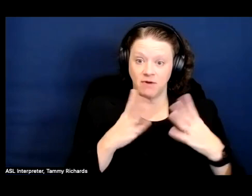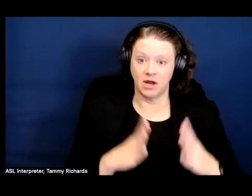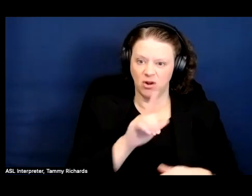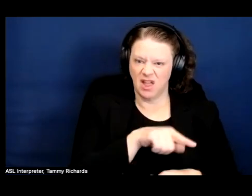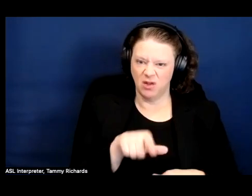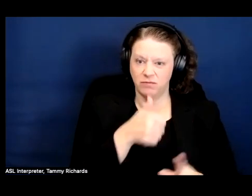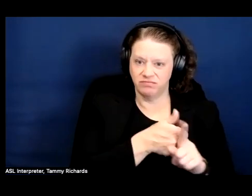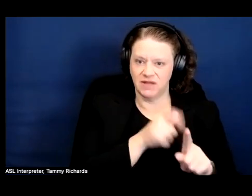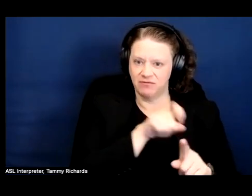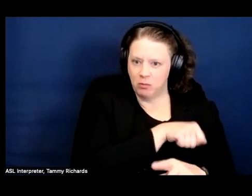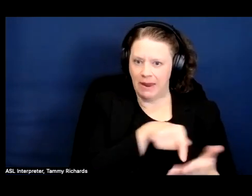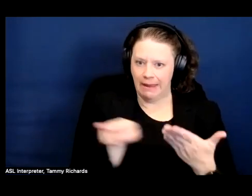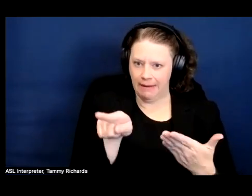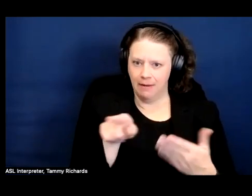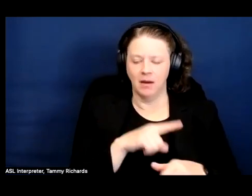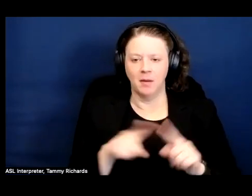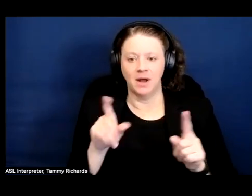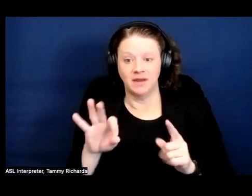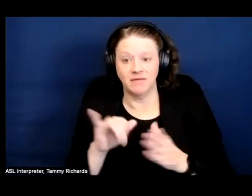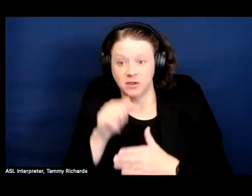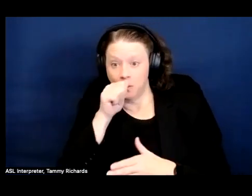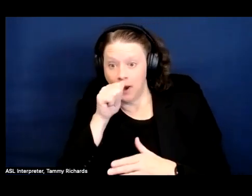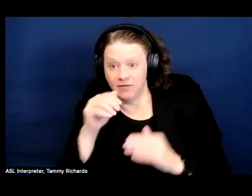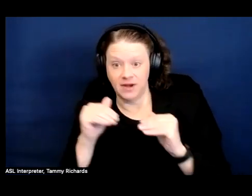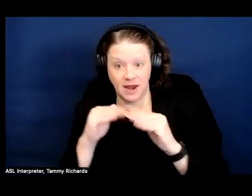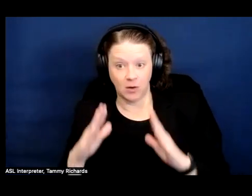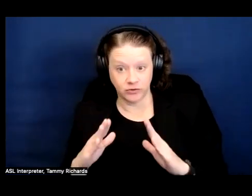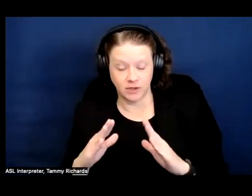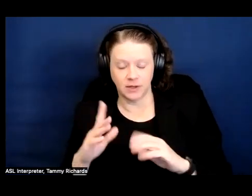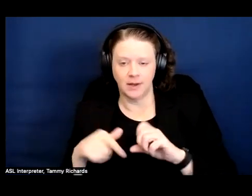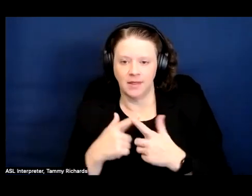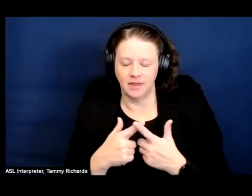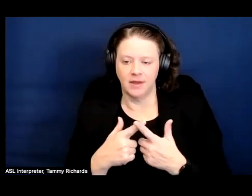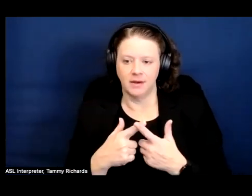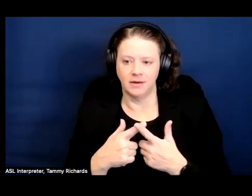in low-income neighborhoods where Section 8 vouchers were being used.